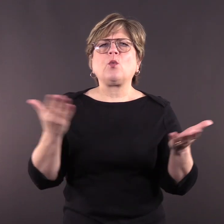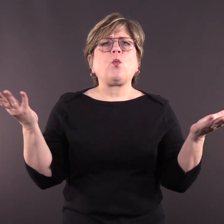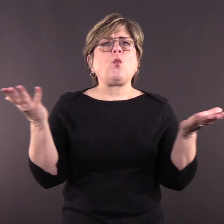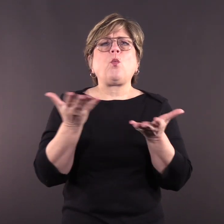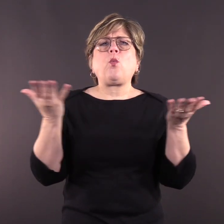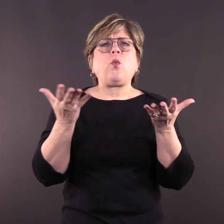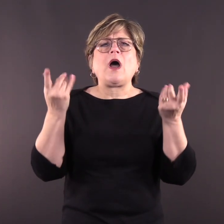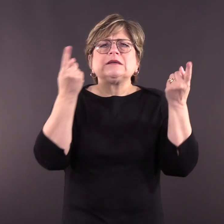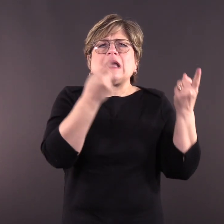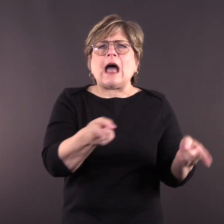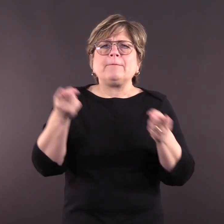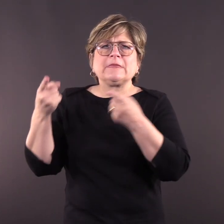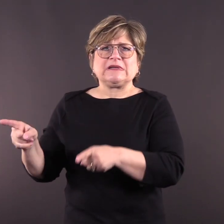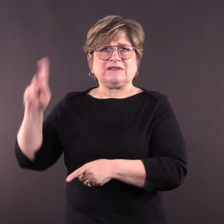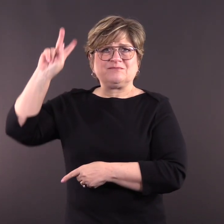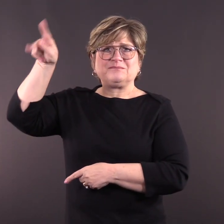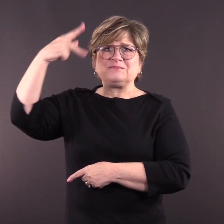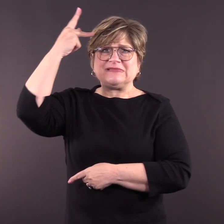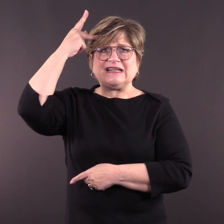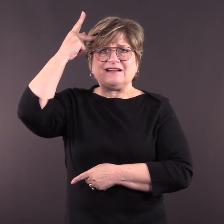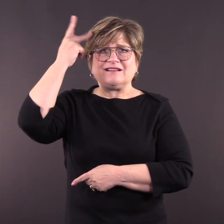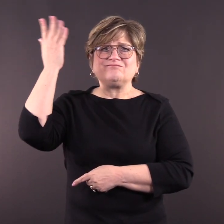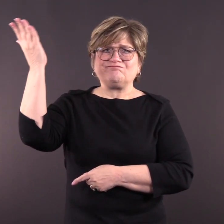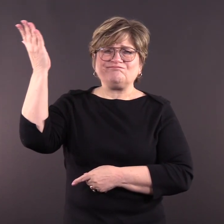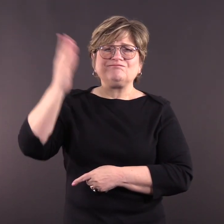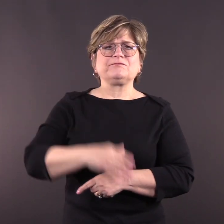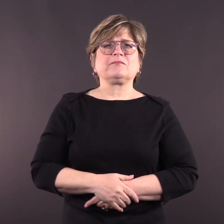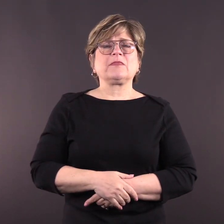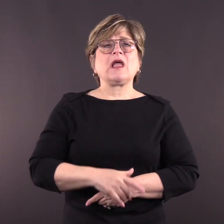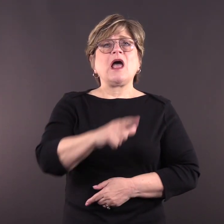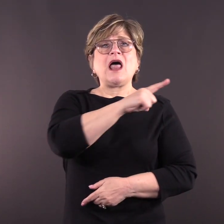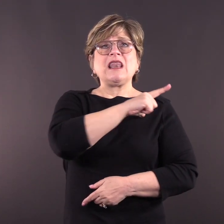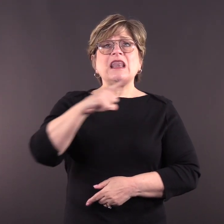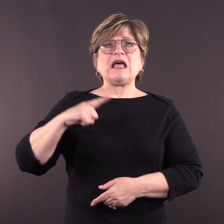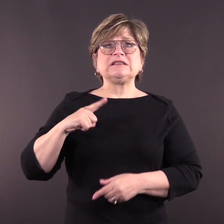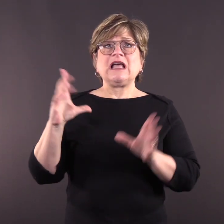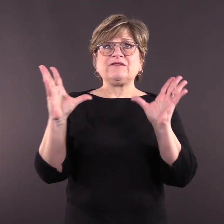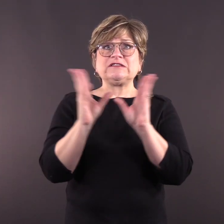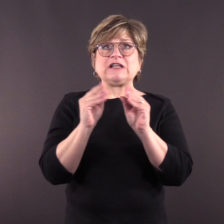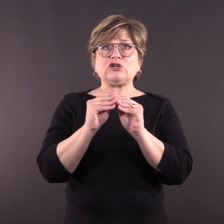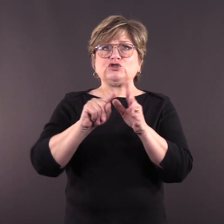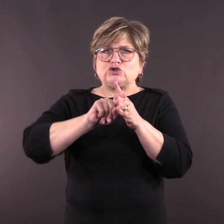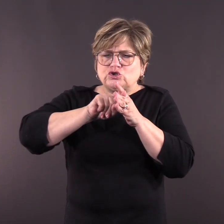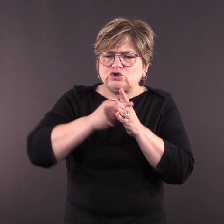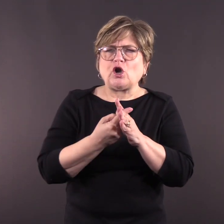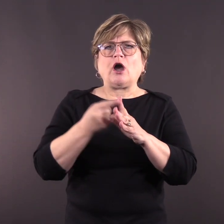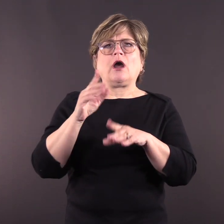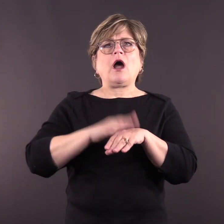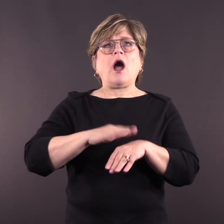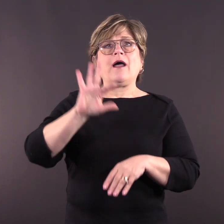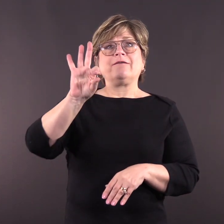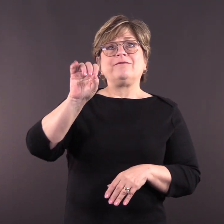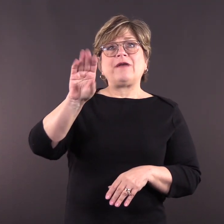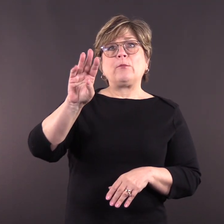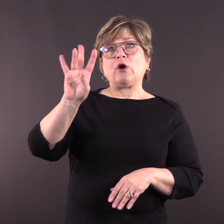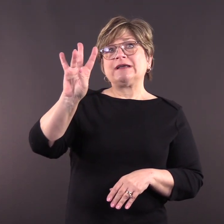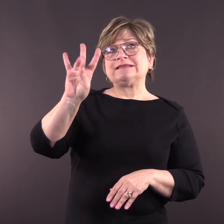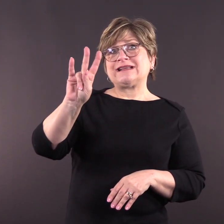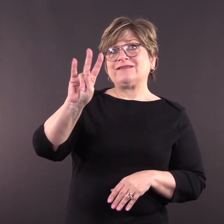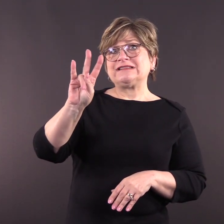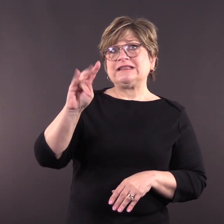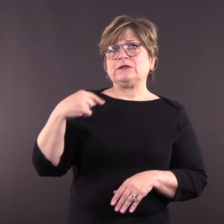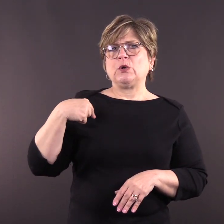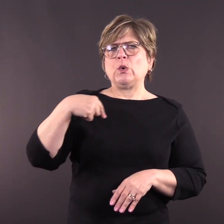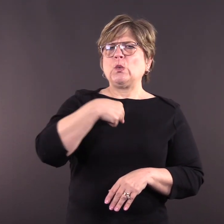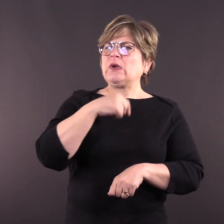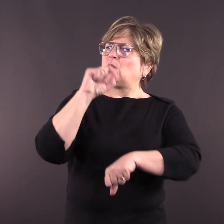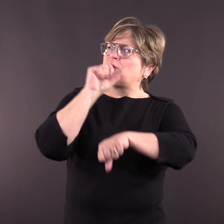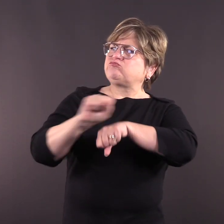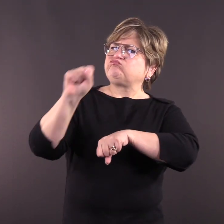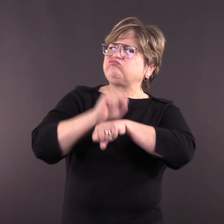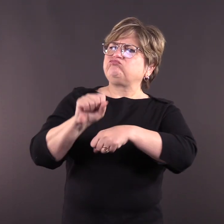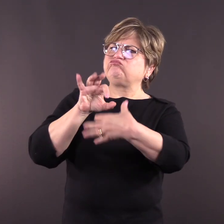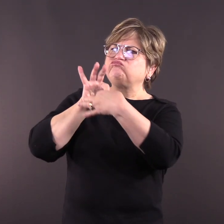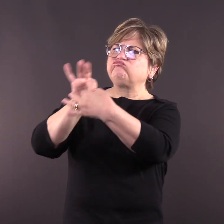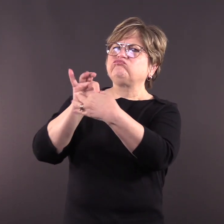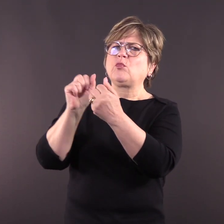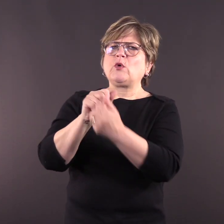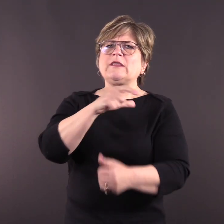no matter what is happening politically. The legislative session starts on February 17.